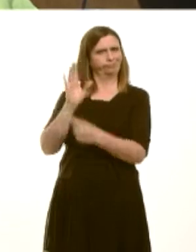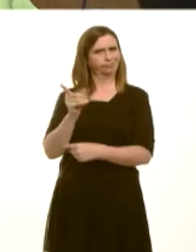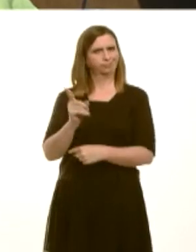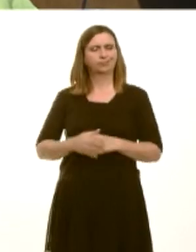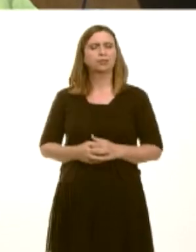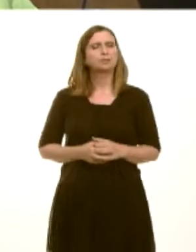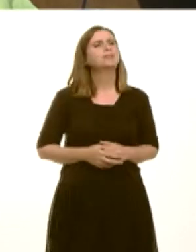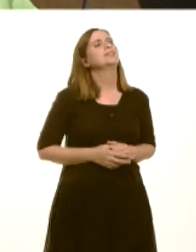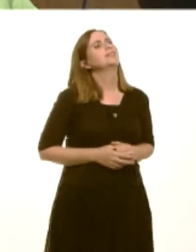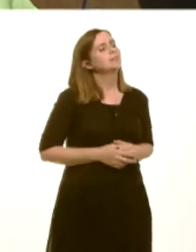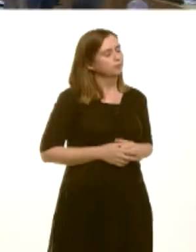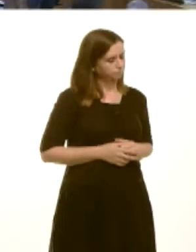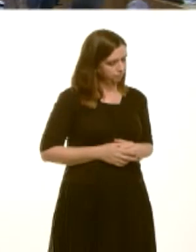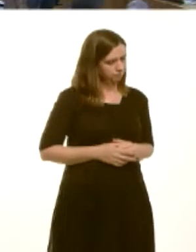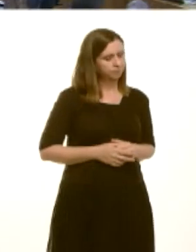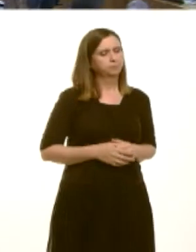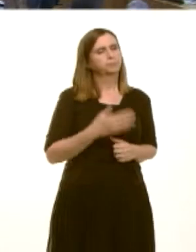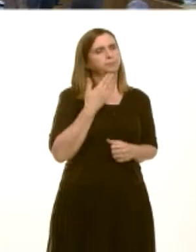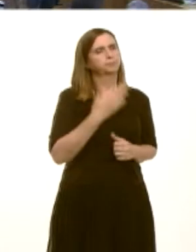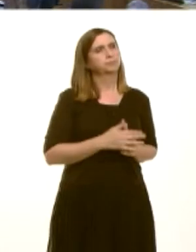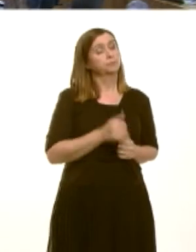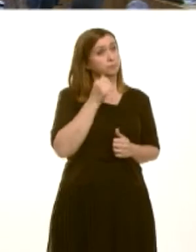for that answer. You will appreciate that, last week, Neath Port Talbot County Borough